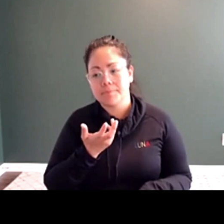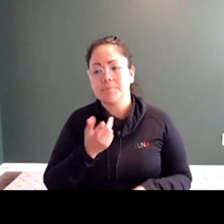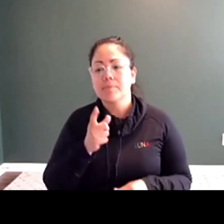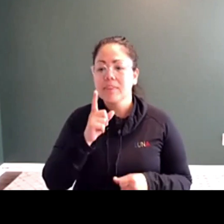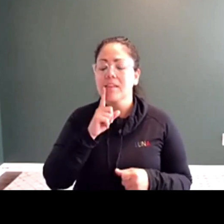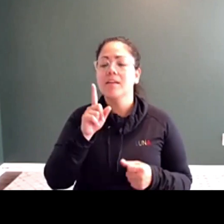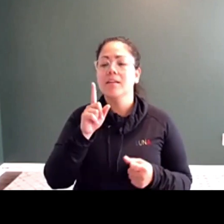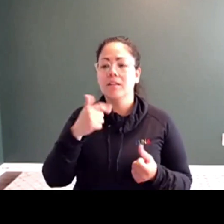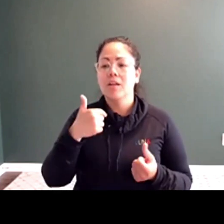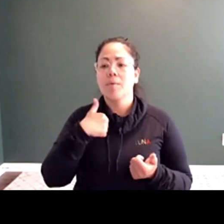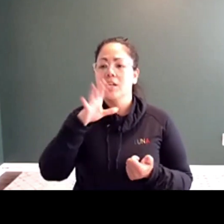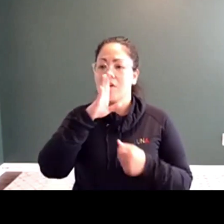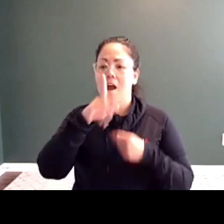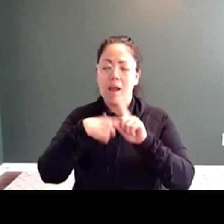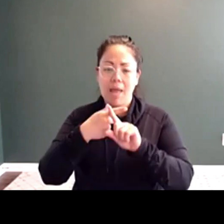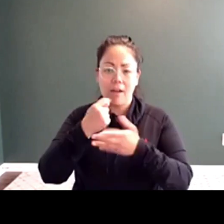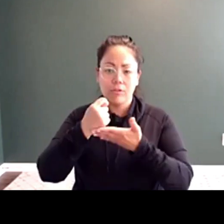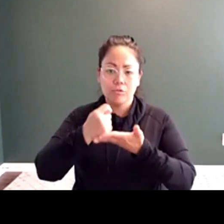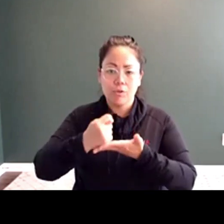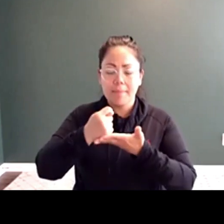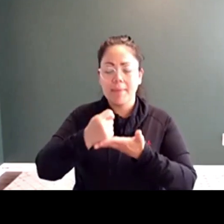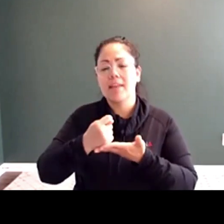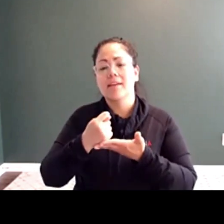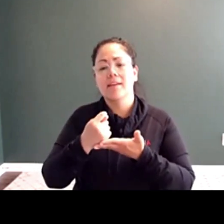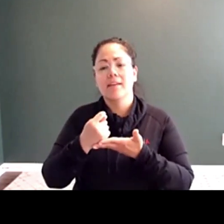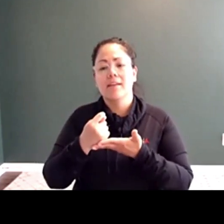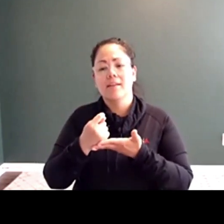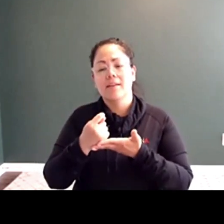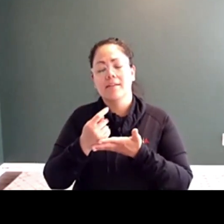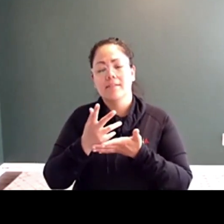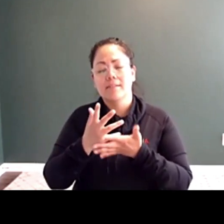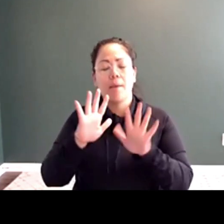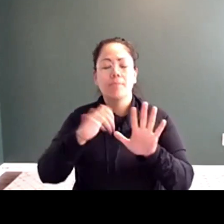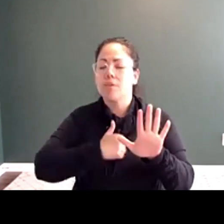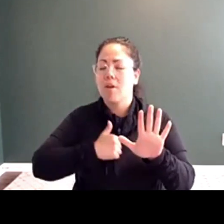about treatment disparate or I'm sorry, treatment cases,